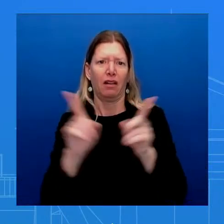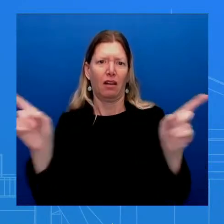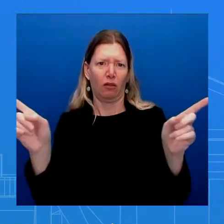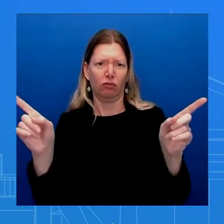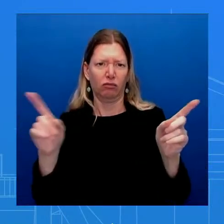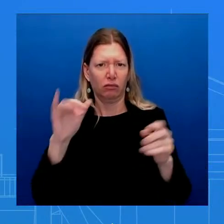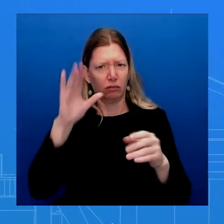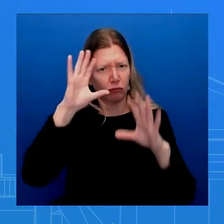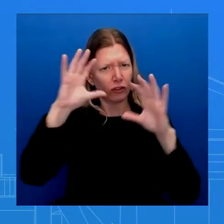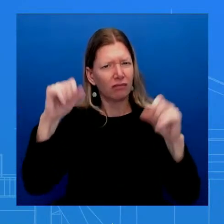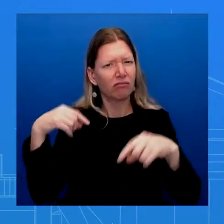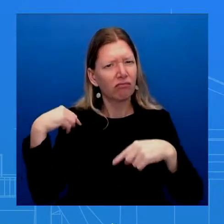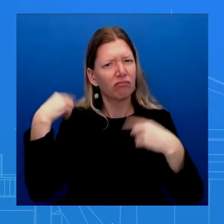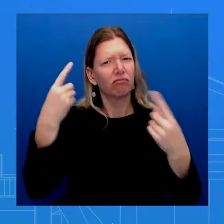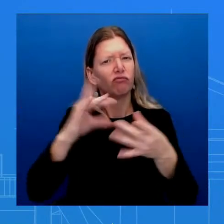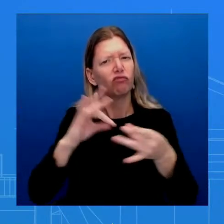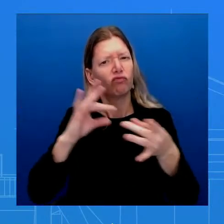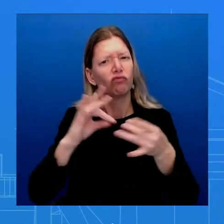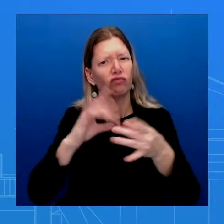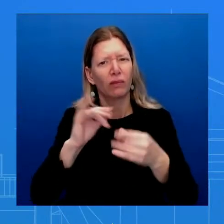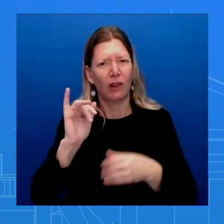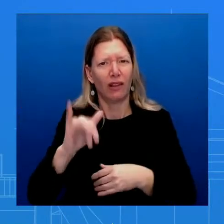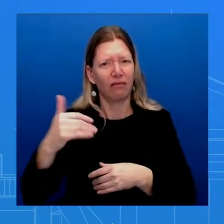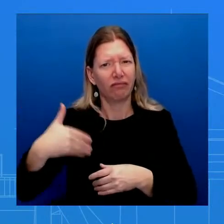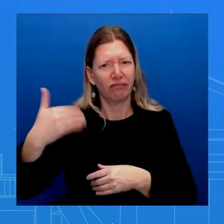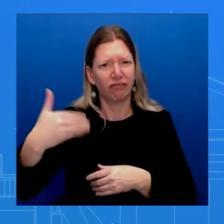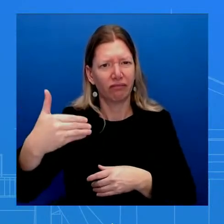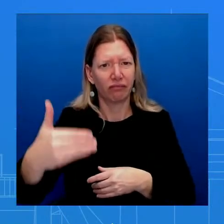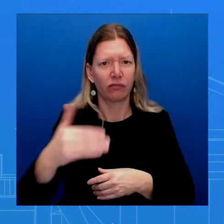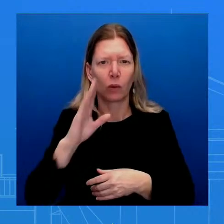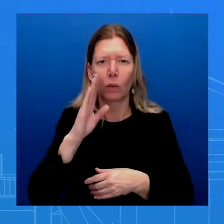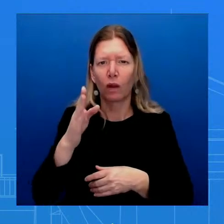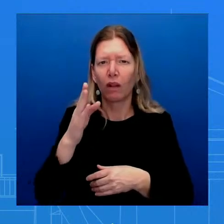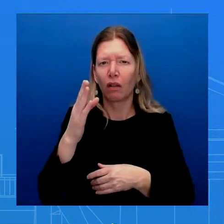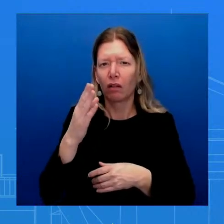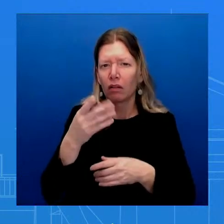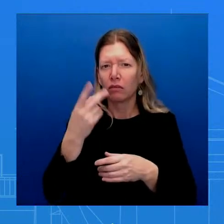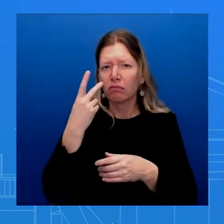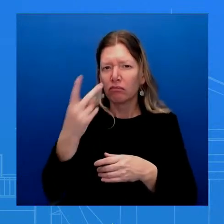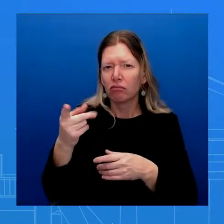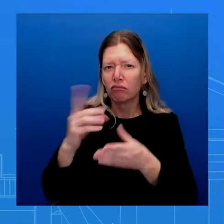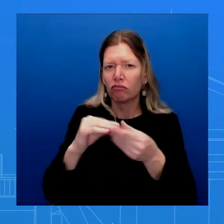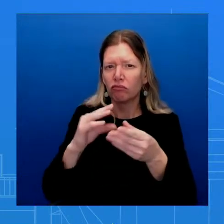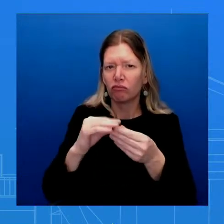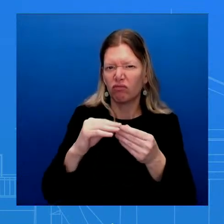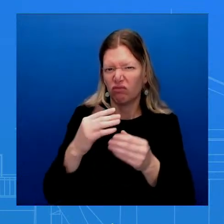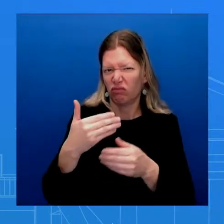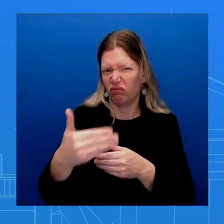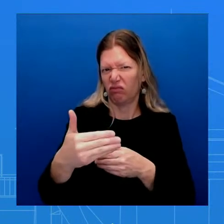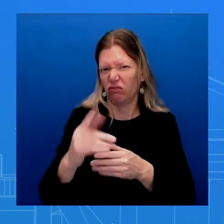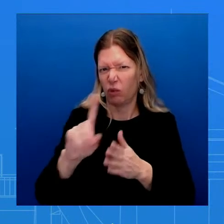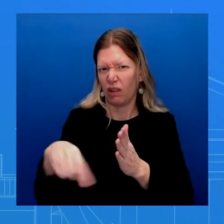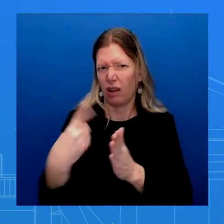And that's going to be our focus. I think I got to -- I get to take one more. Go ahead, Brian. The Press: Thanks a lot, Karine. Has the President personally been involved today